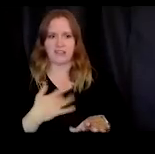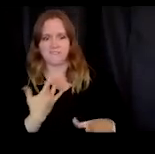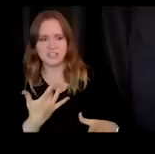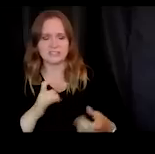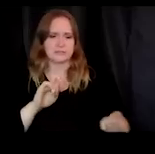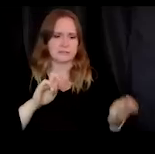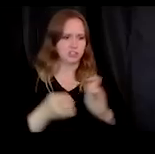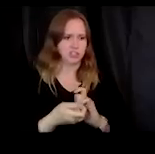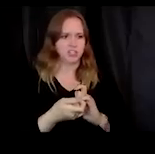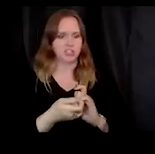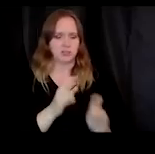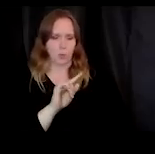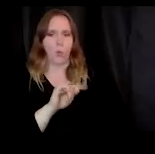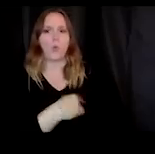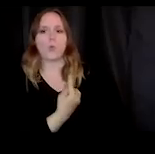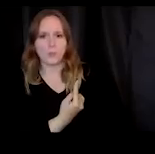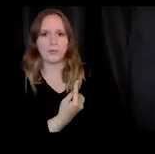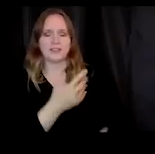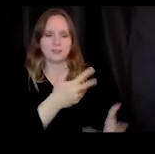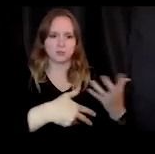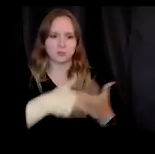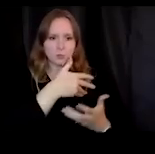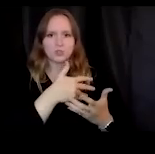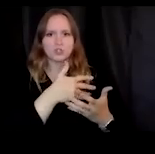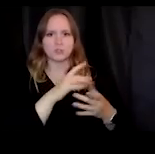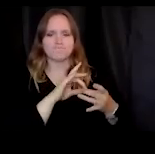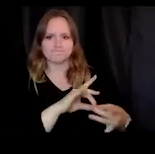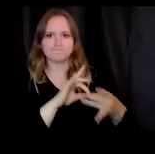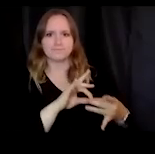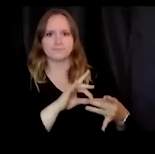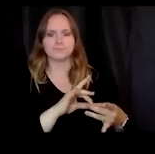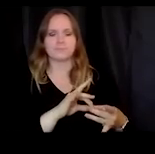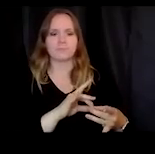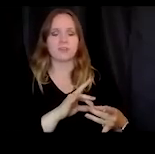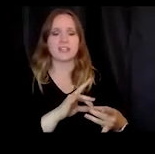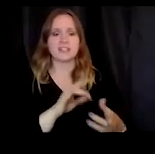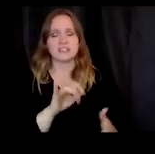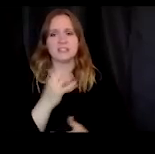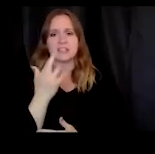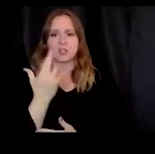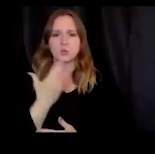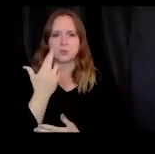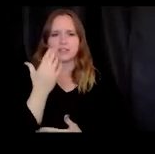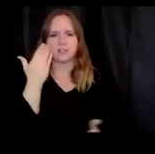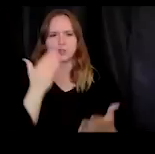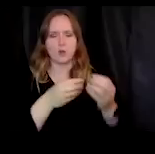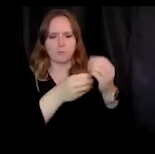And again, these are considerations when we're treating hoarding so that we can develop a more genuine understanding